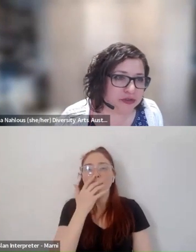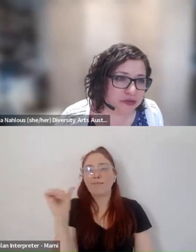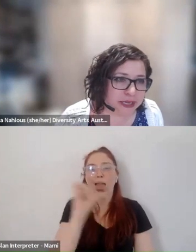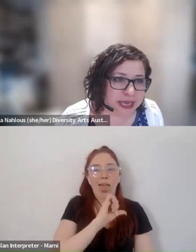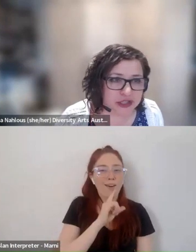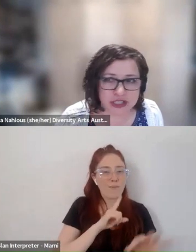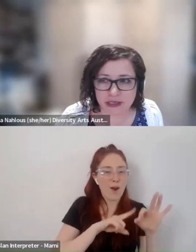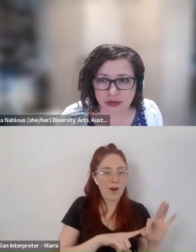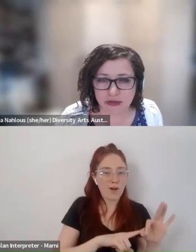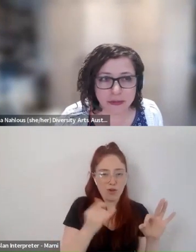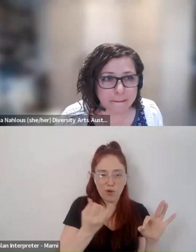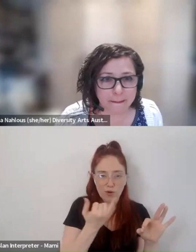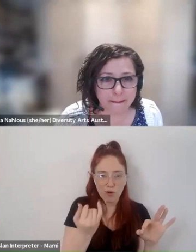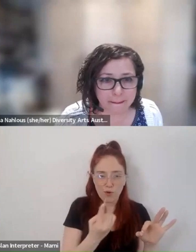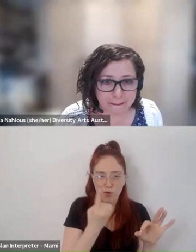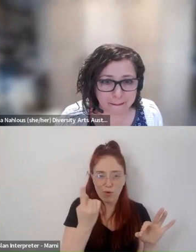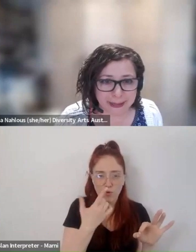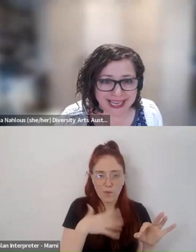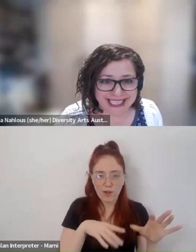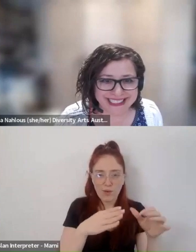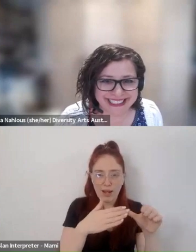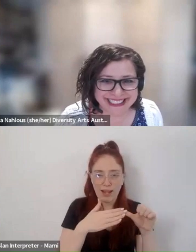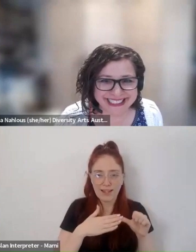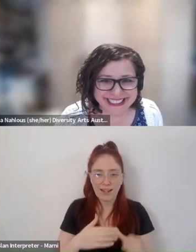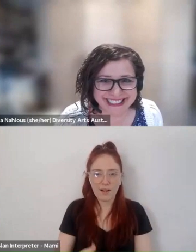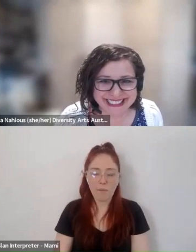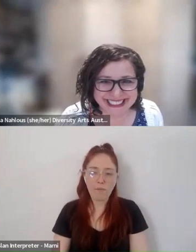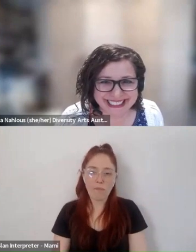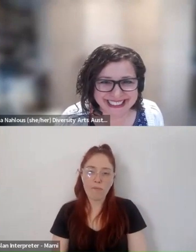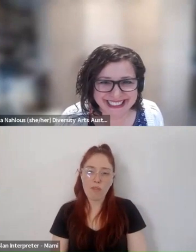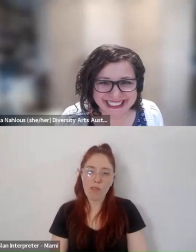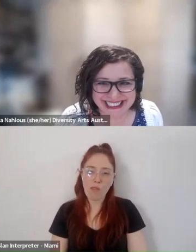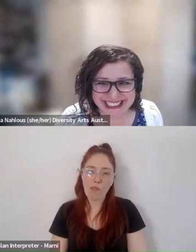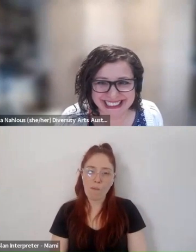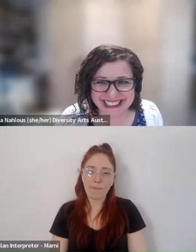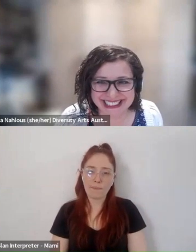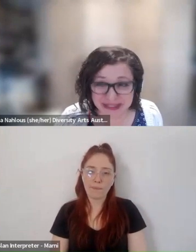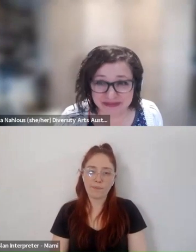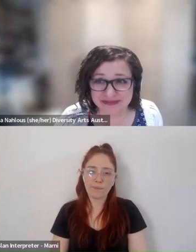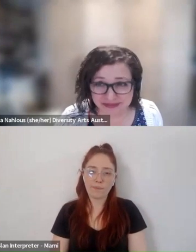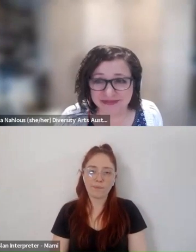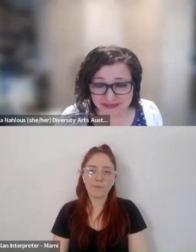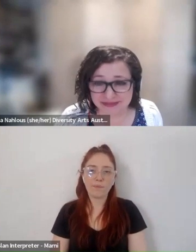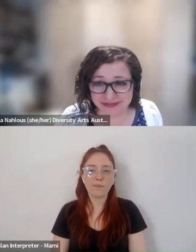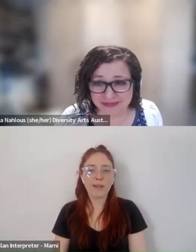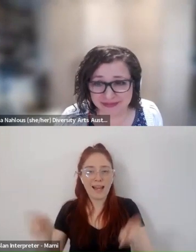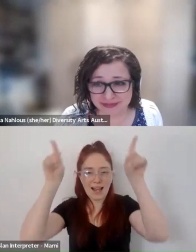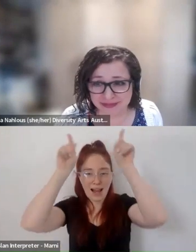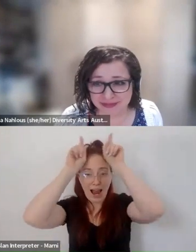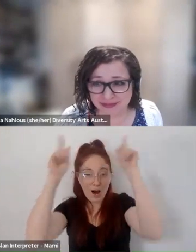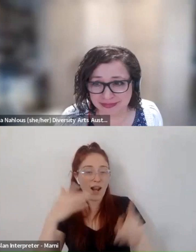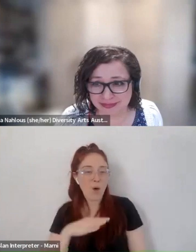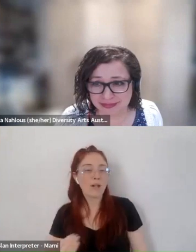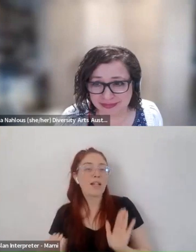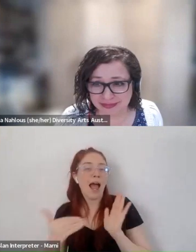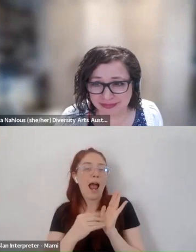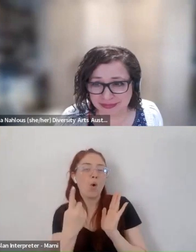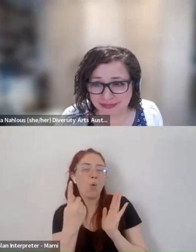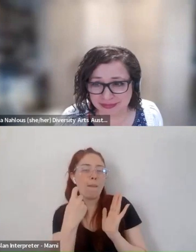few PhDs on? Before I answer that question, can I just drop one more link into the box for people and that is the